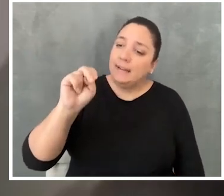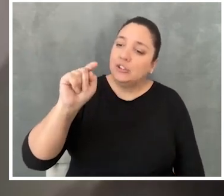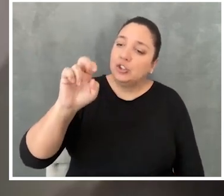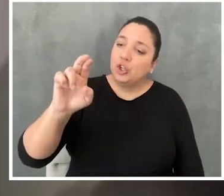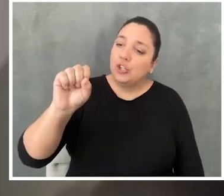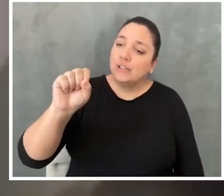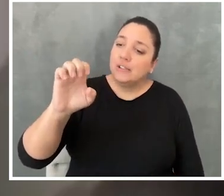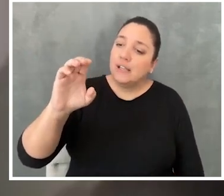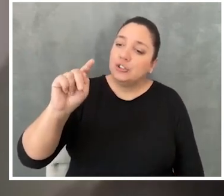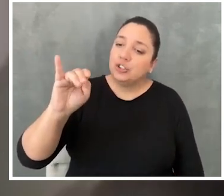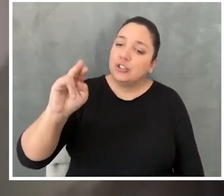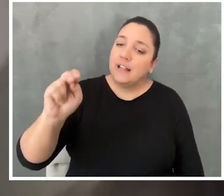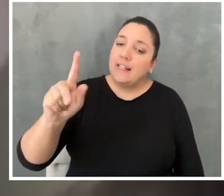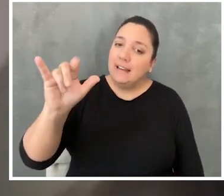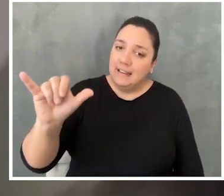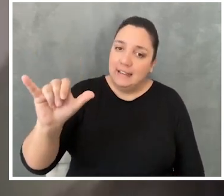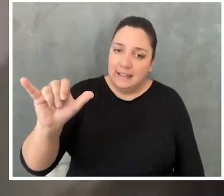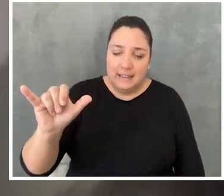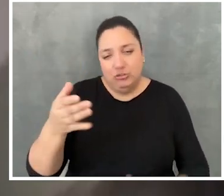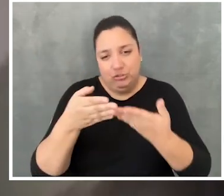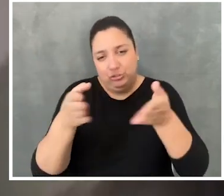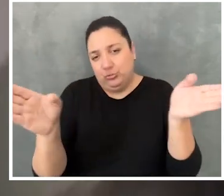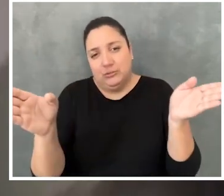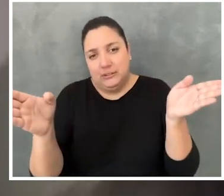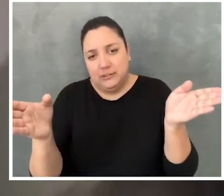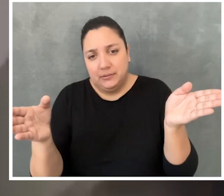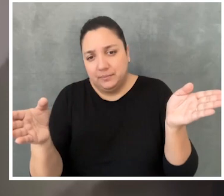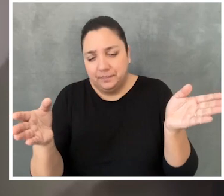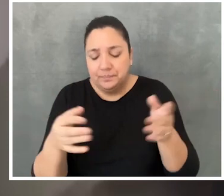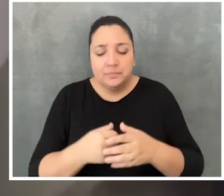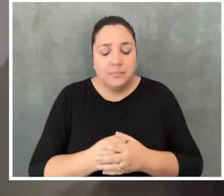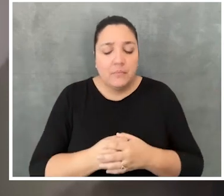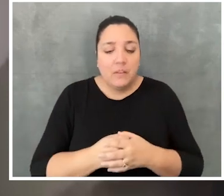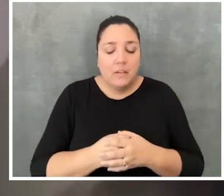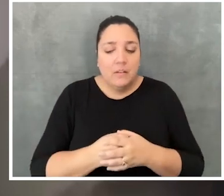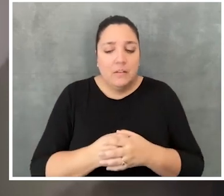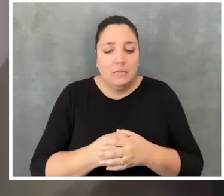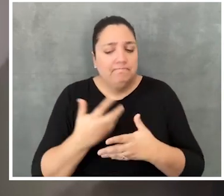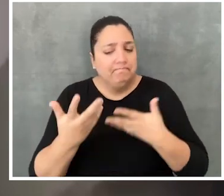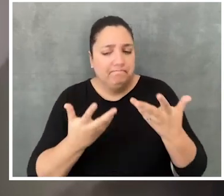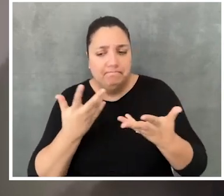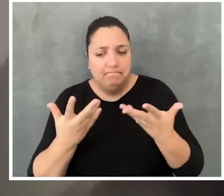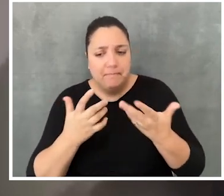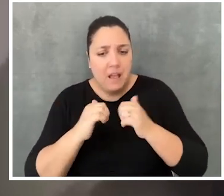generally, about how when disability comes into play